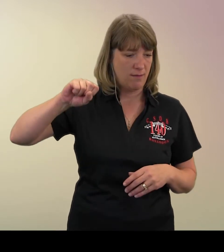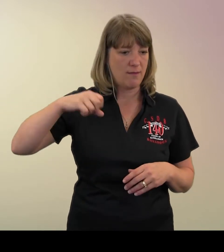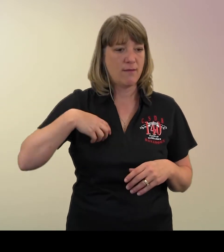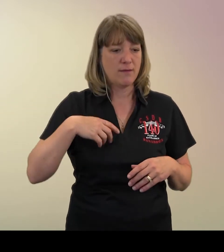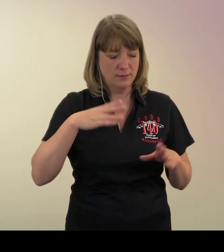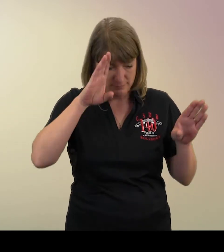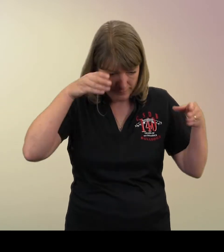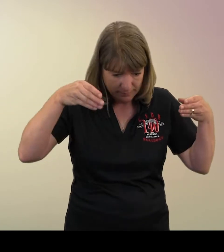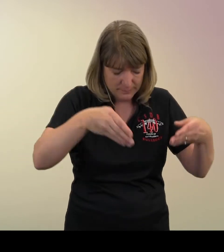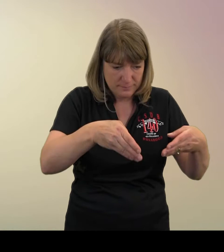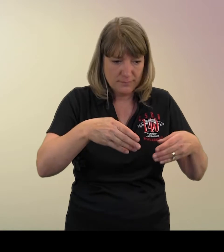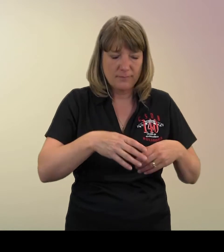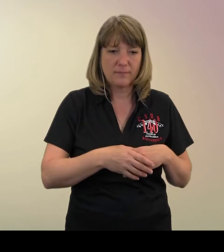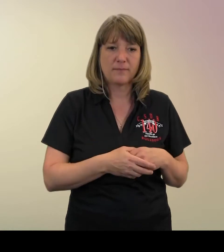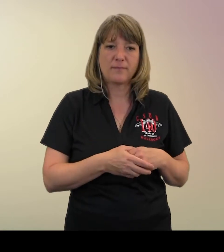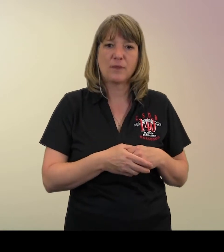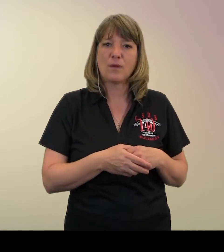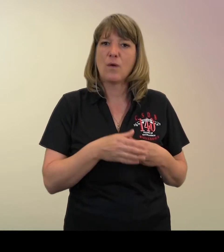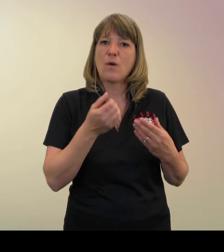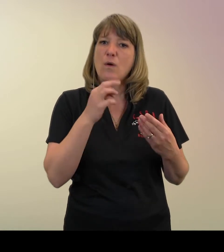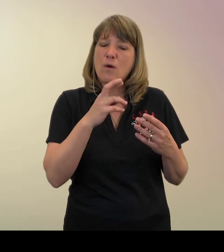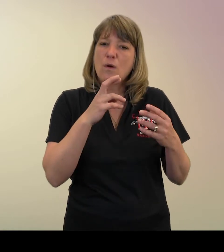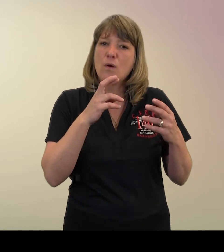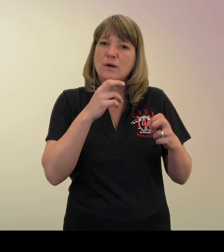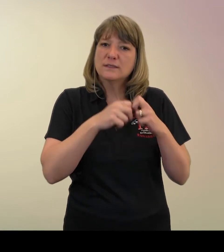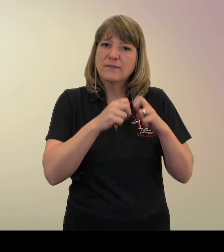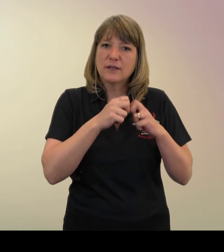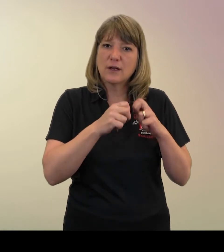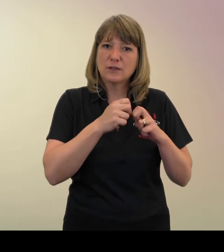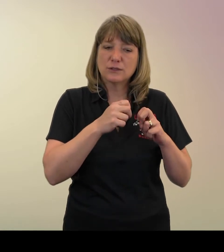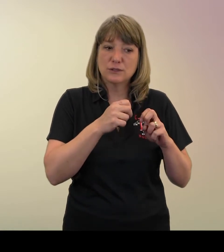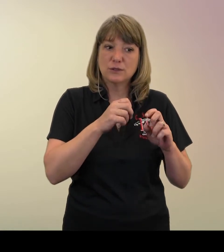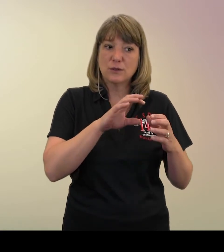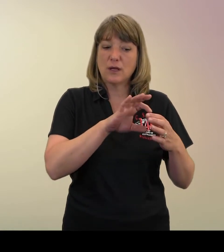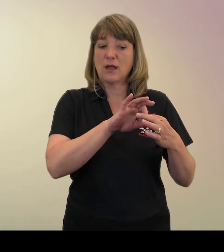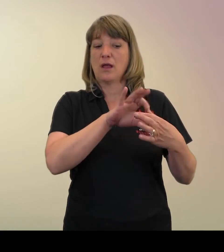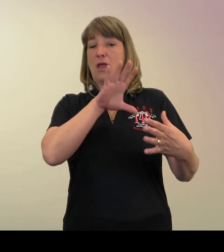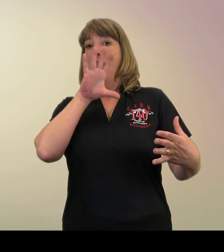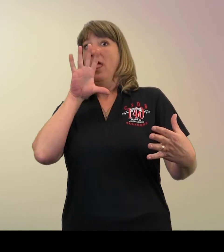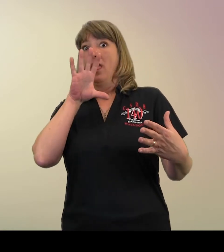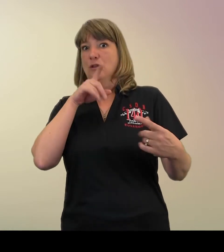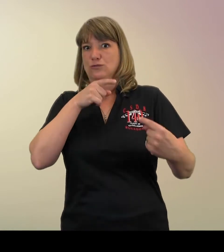allowing other people to enter that play or that interest. It could also be that they have difficulty transitioning